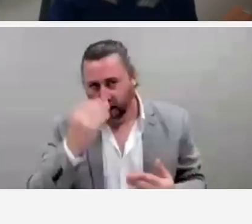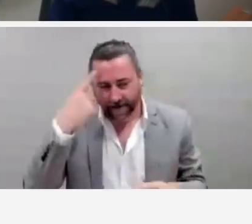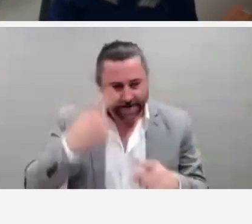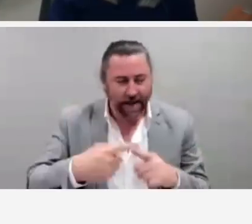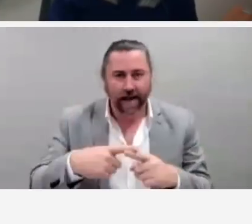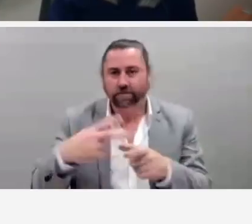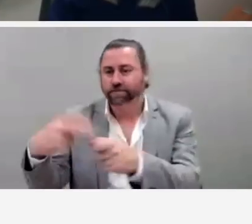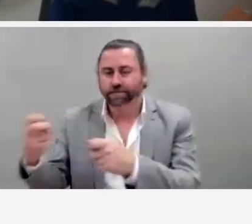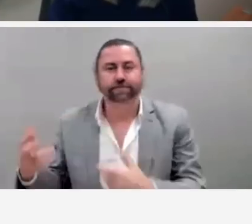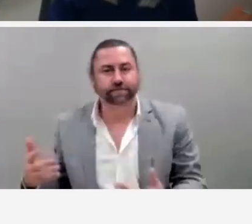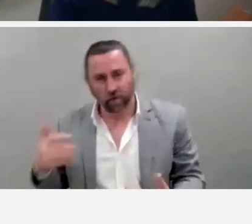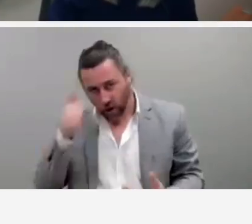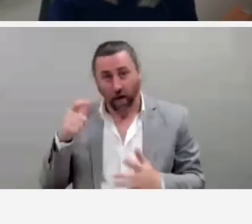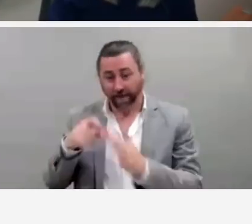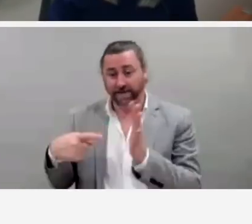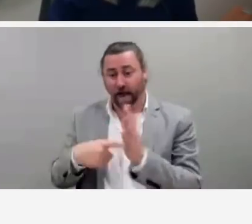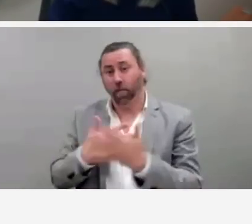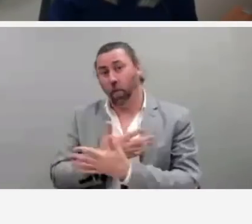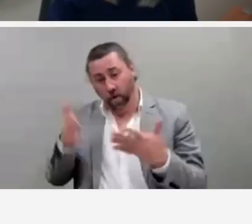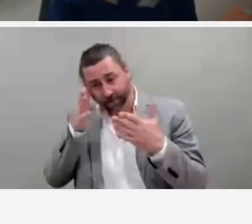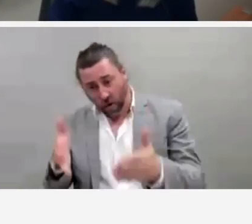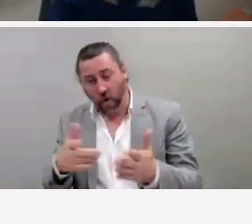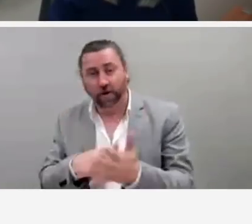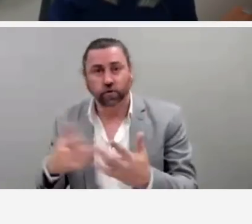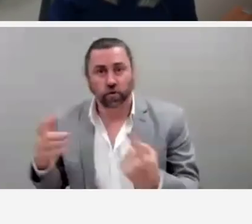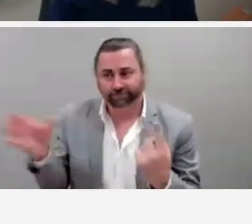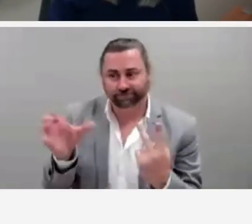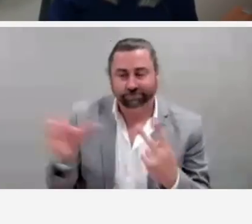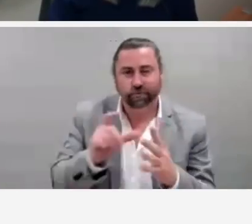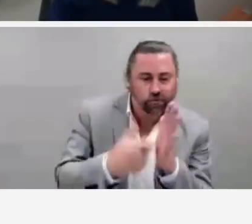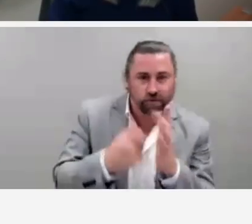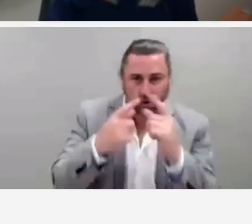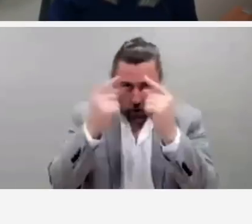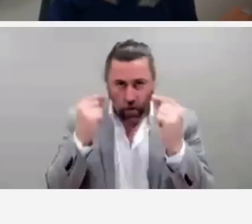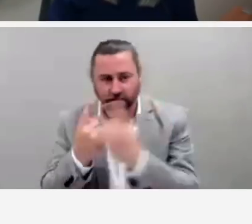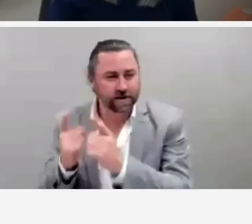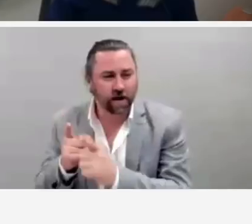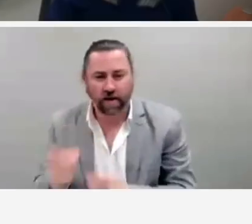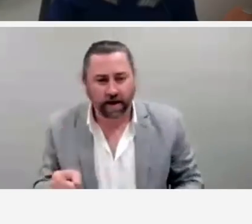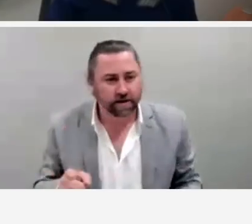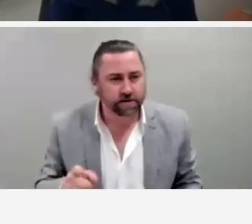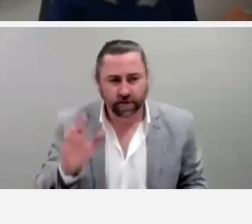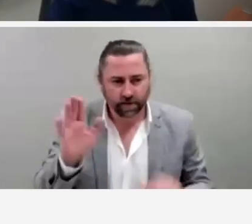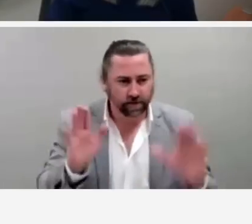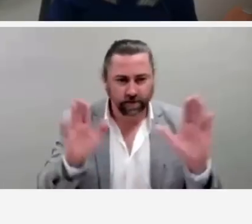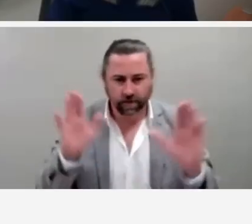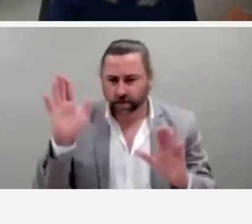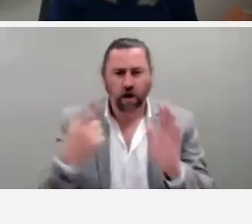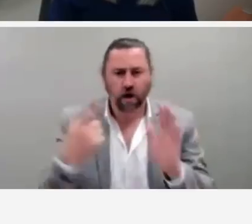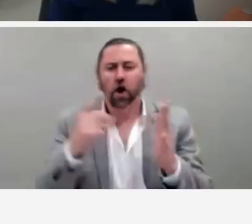concerned about efforts to increase the supply of labour. Everybody understands that's an issue. Nick it's Ros Bauer here.